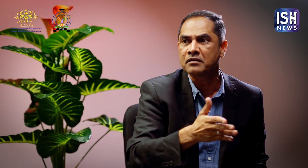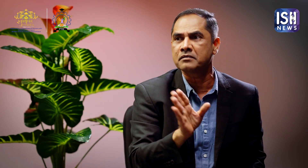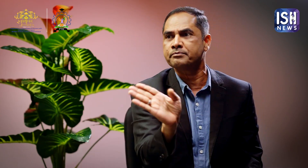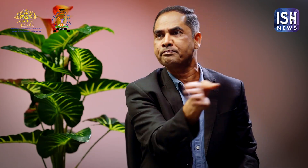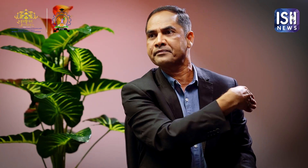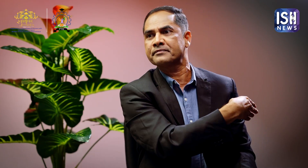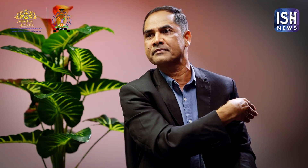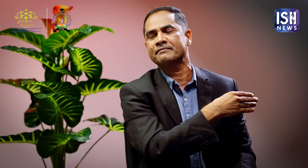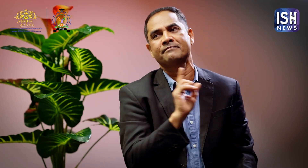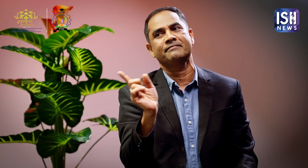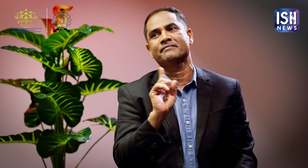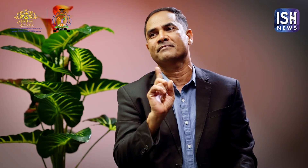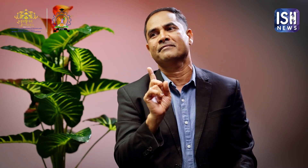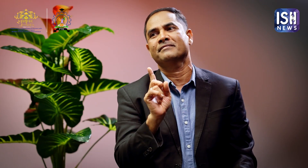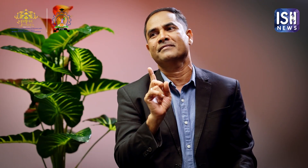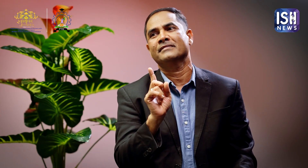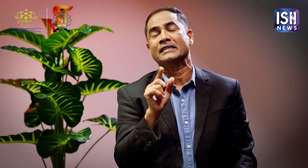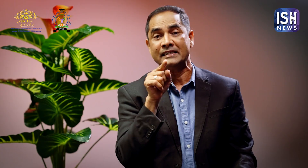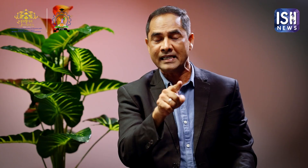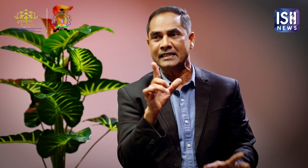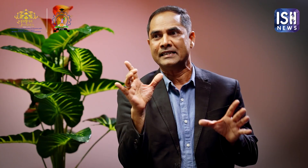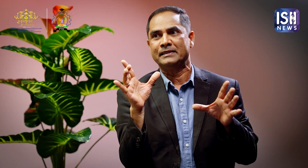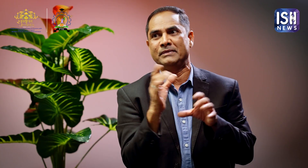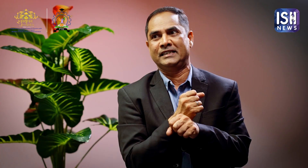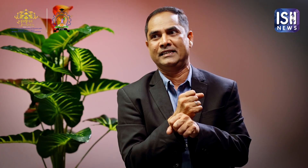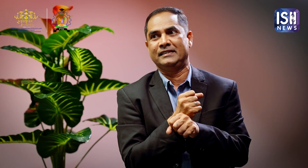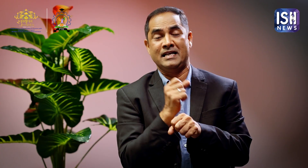However, the planner ignores them all. This is wrong and their inputs are missing.